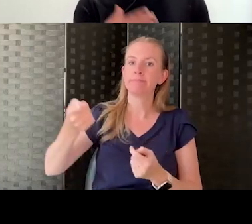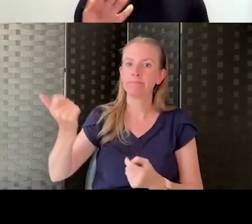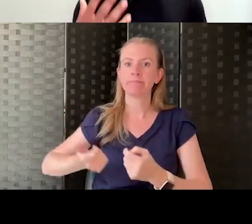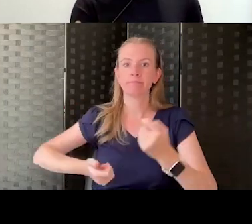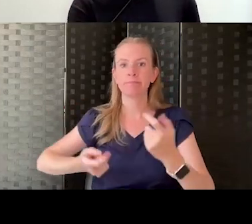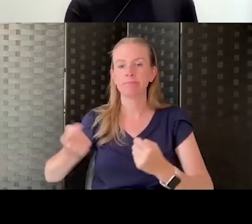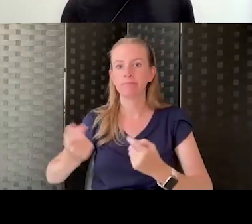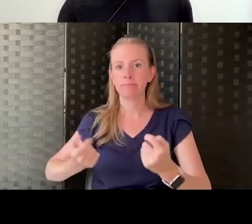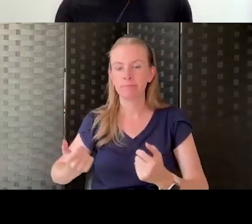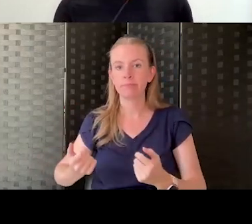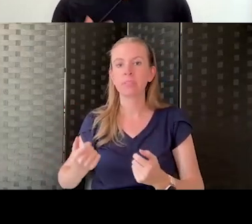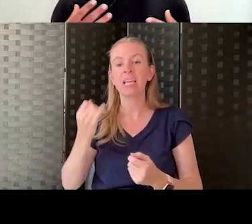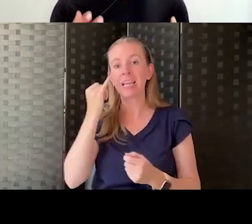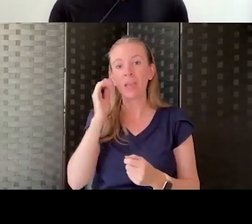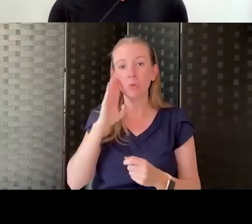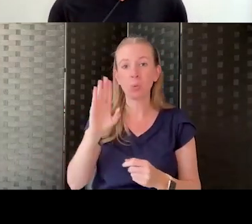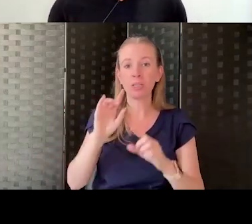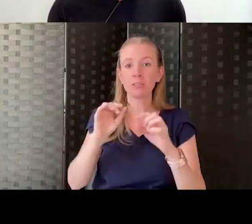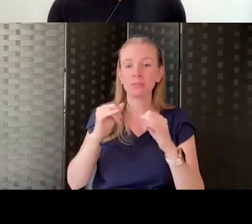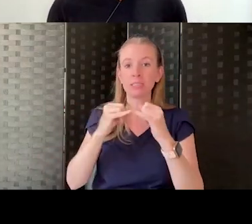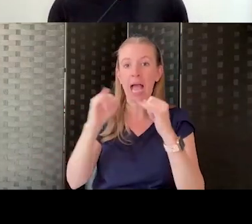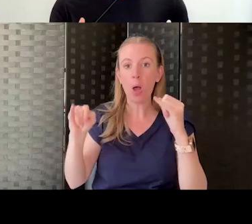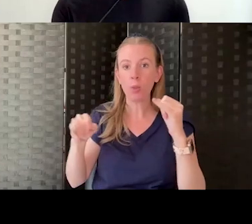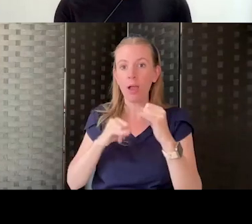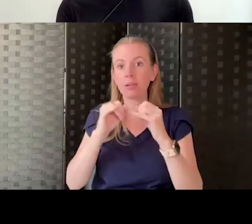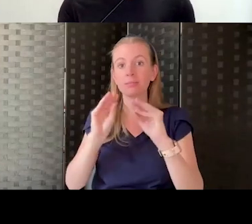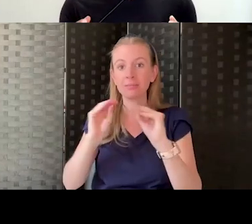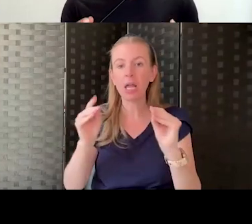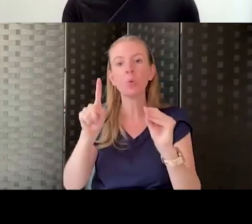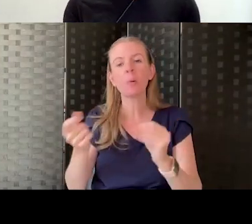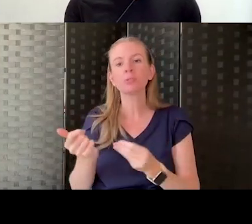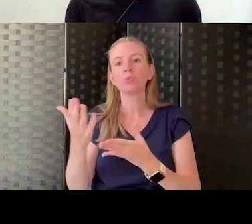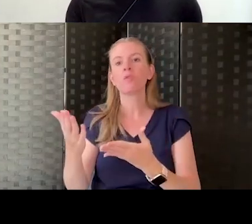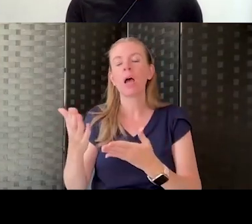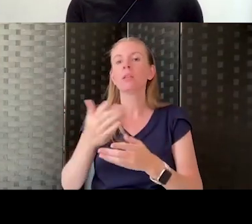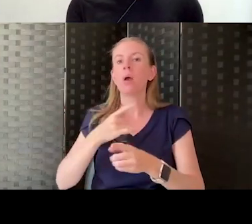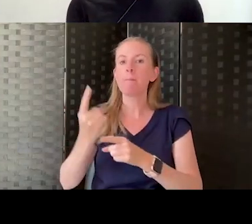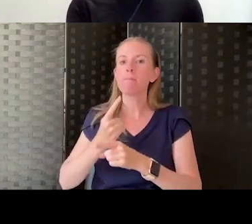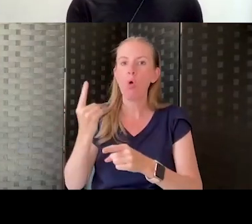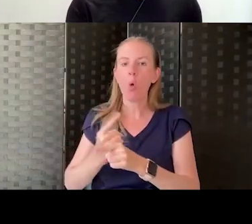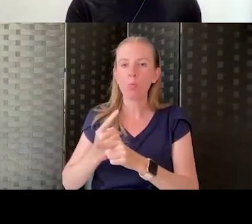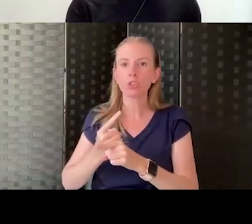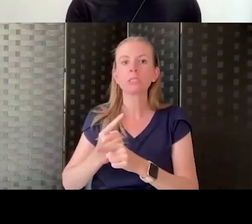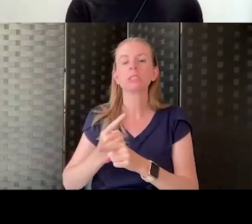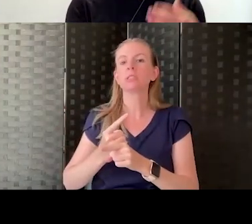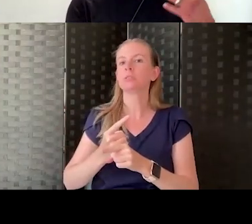going to use outline none you are going to have to provide a viable fallback that will provide